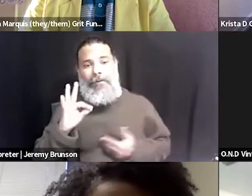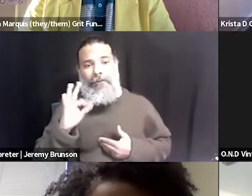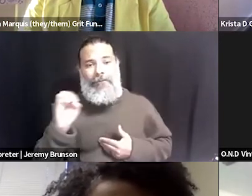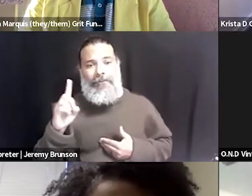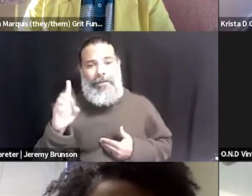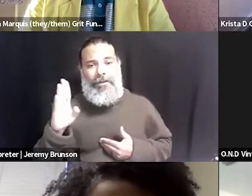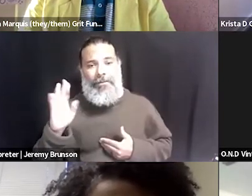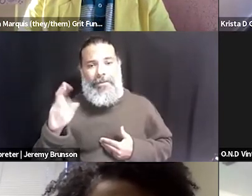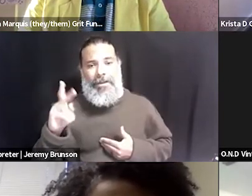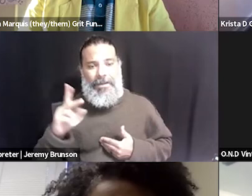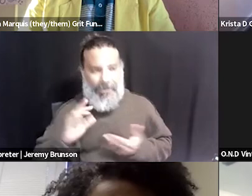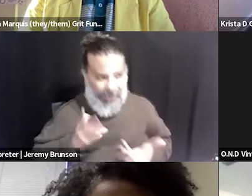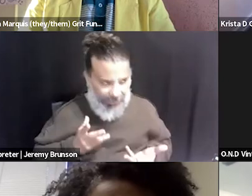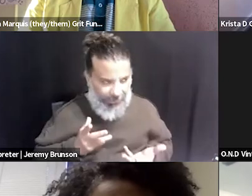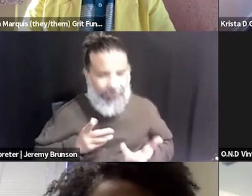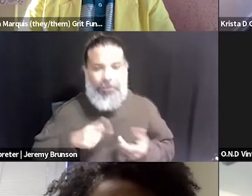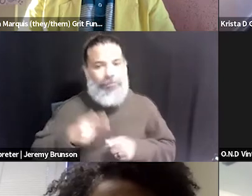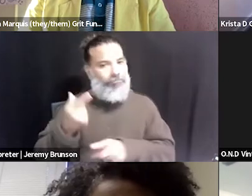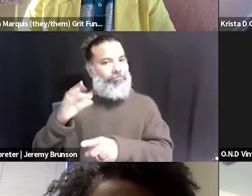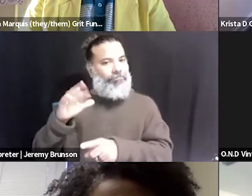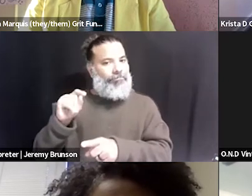So it's definitely a good one to apply to.